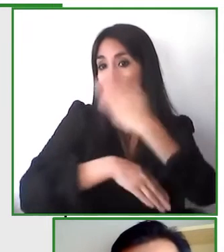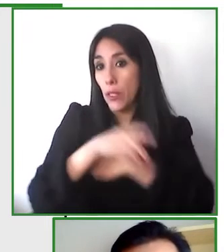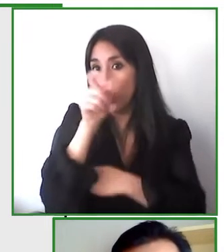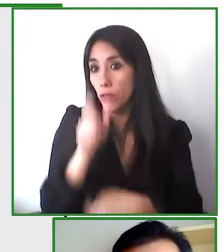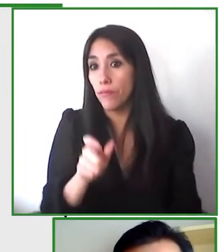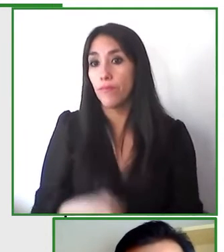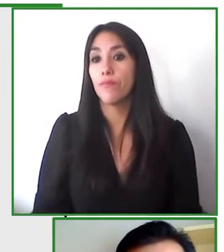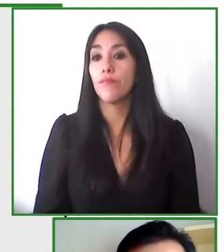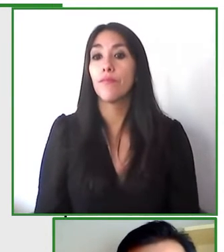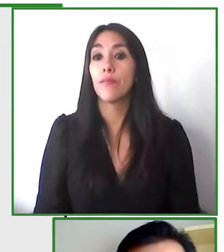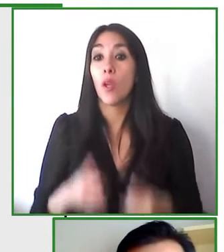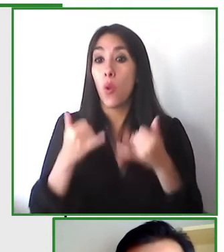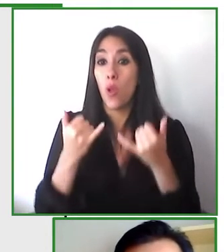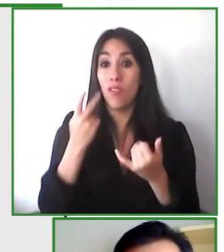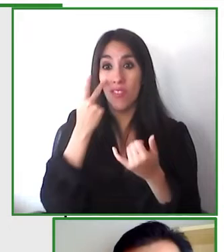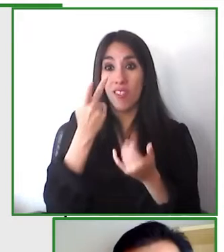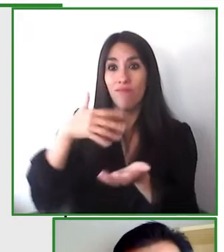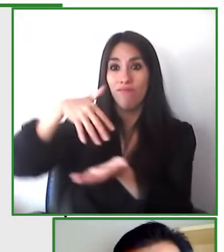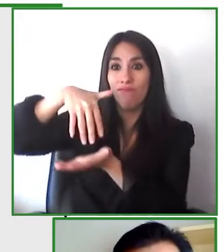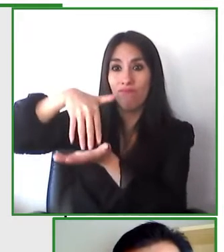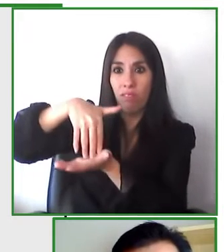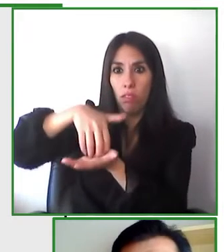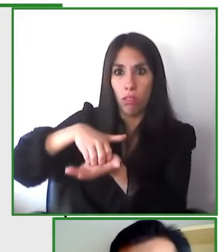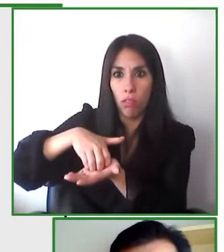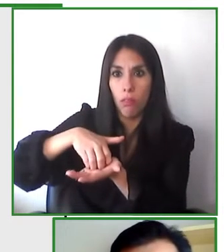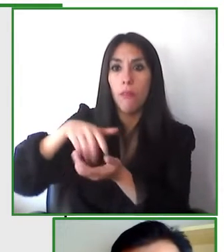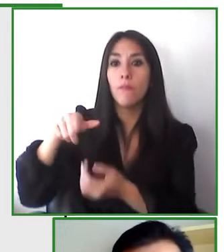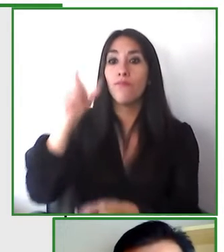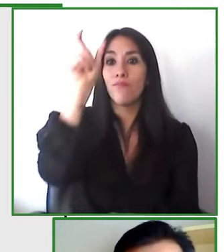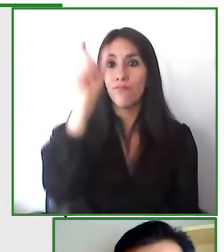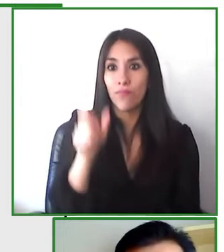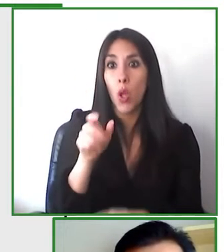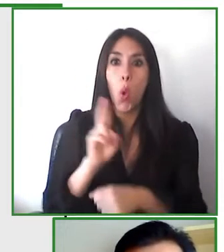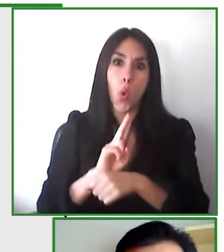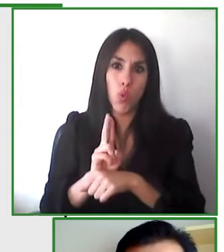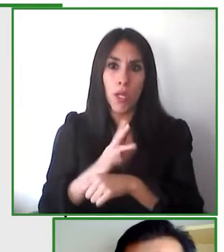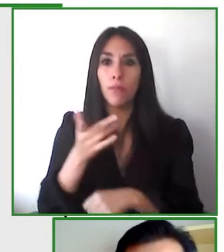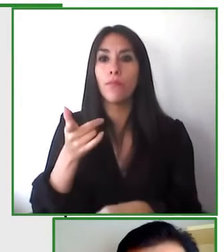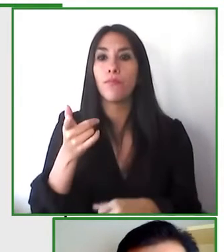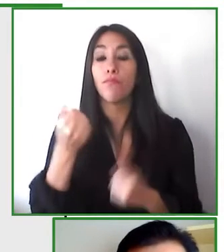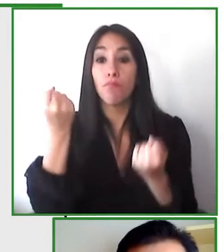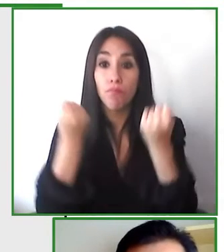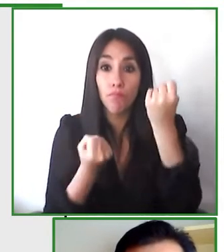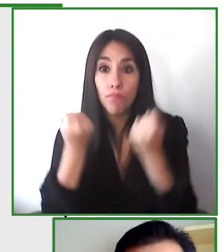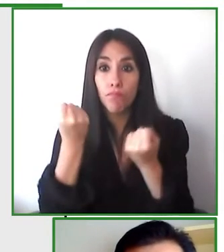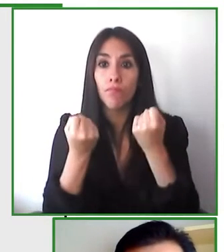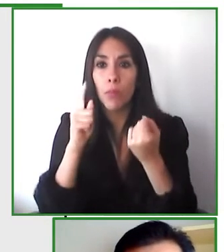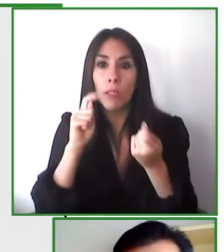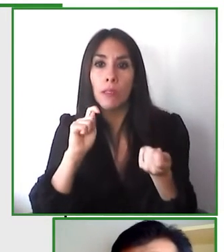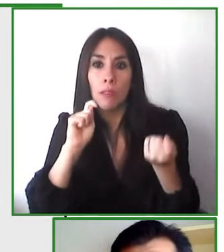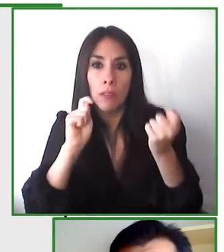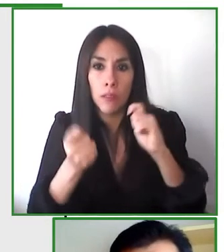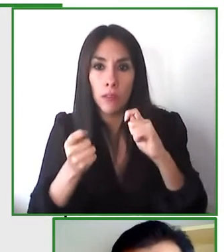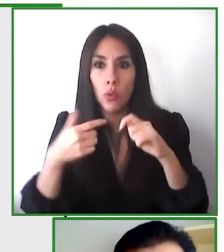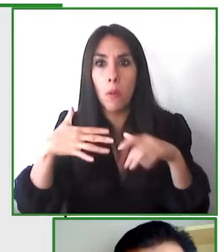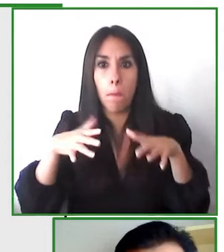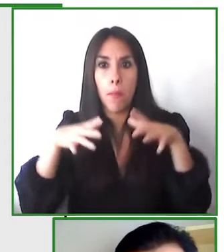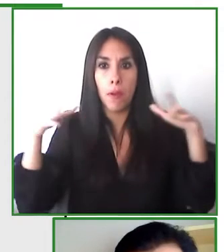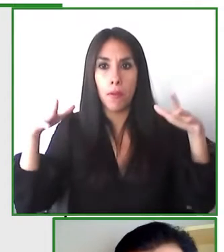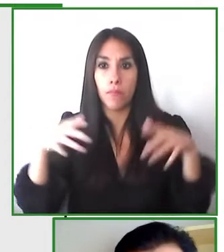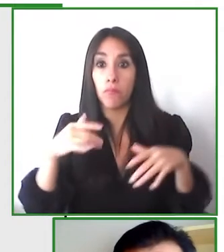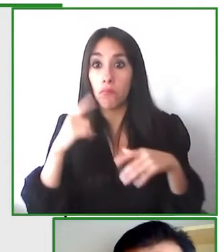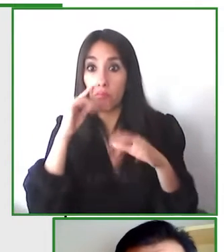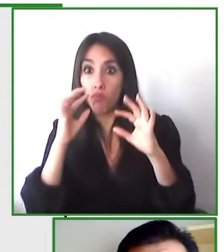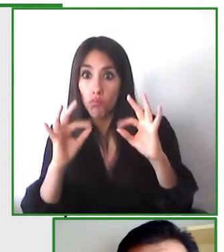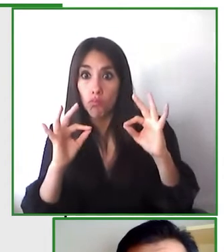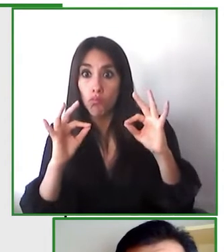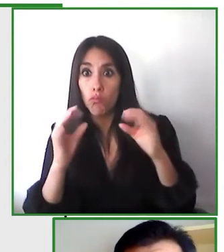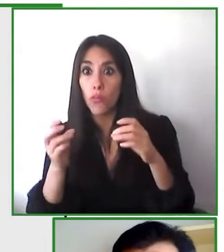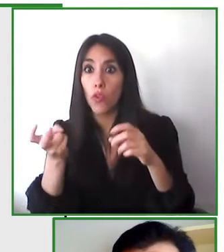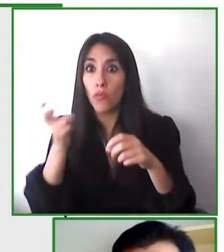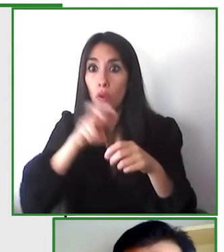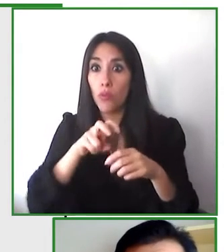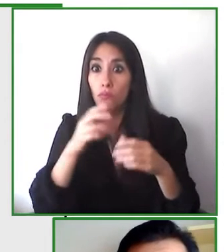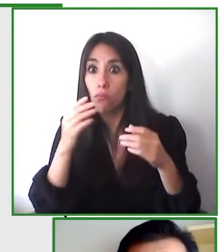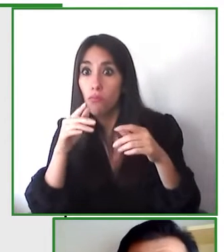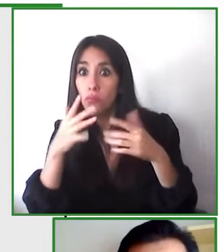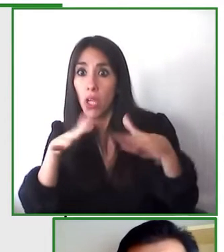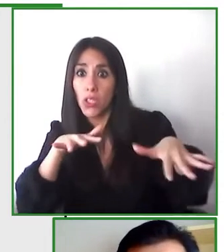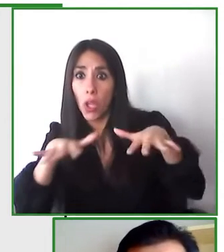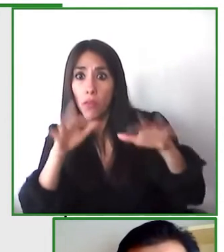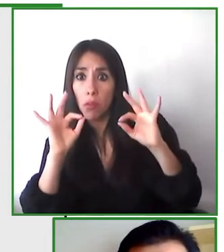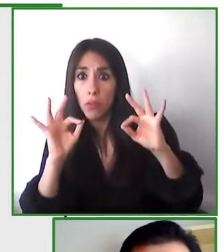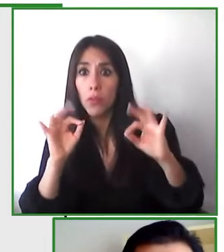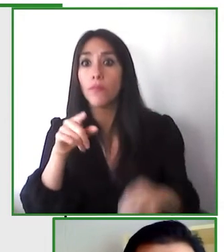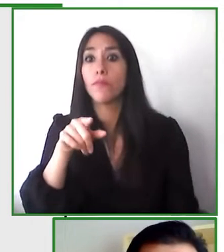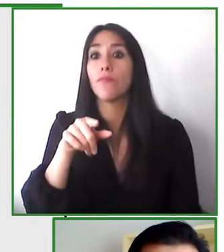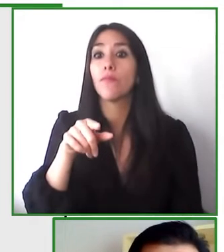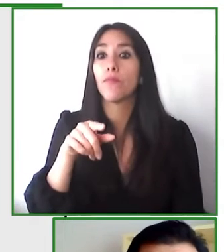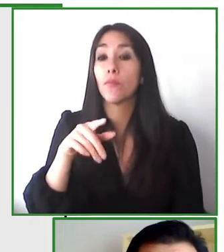it creates very broad vulnerability so they find that there are